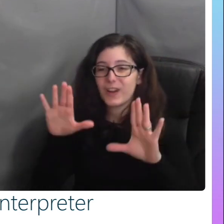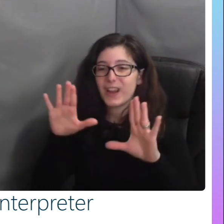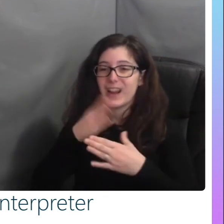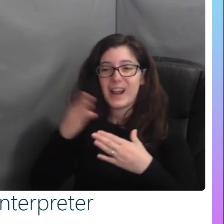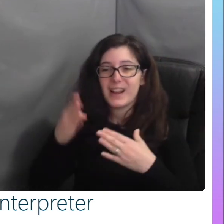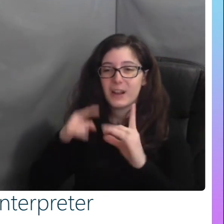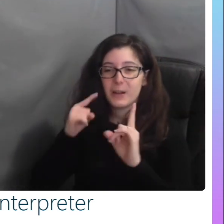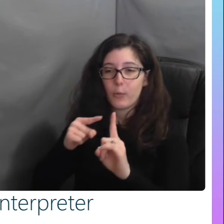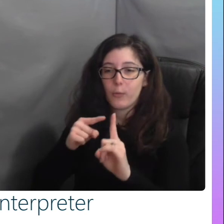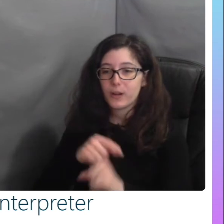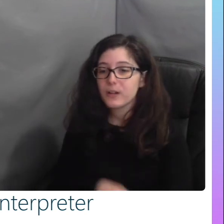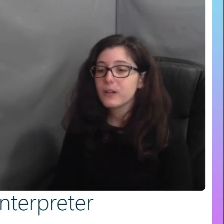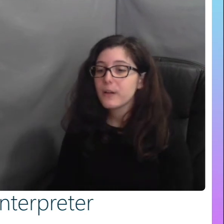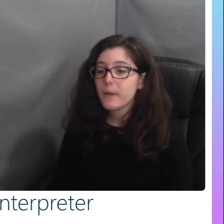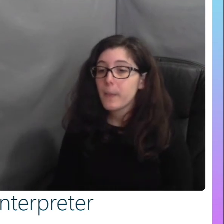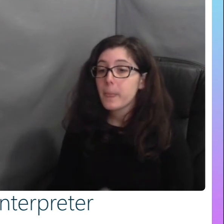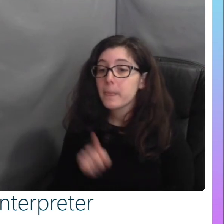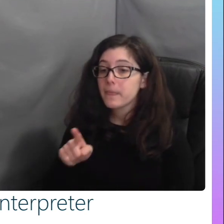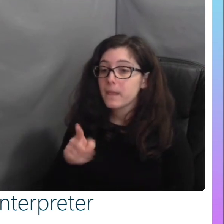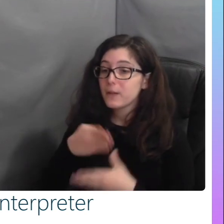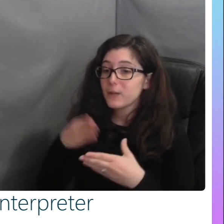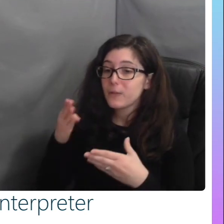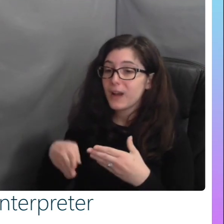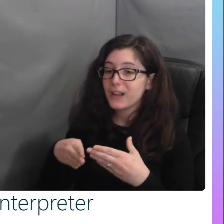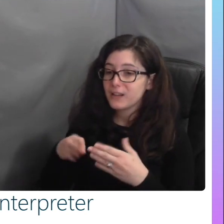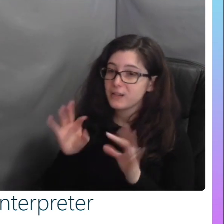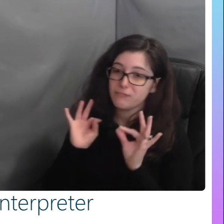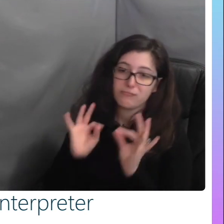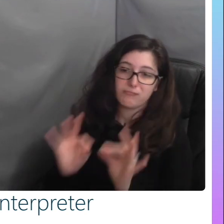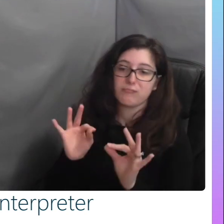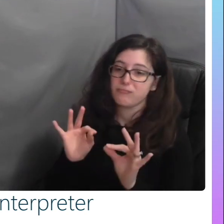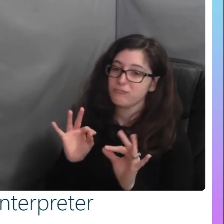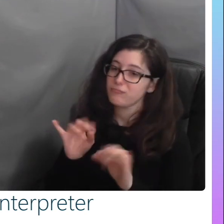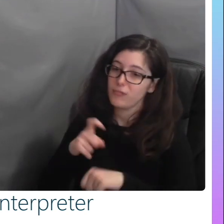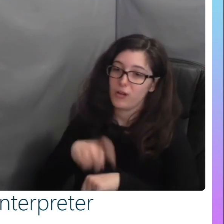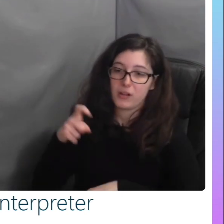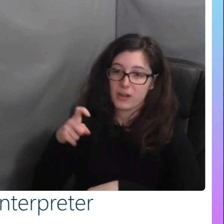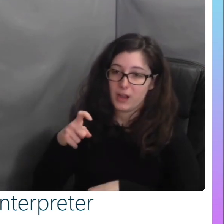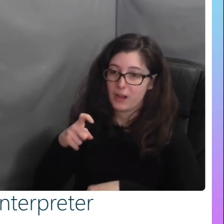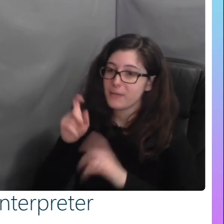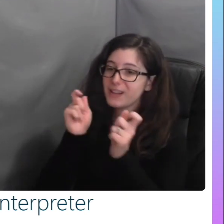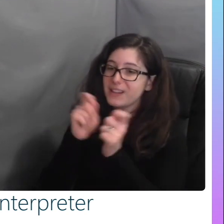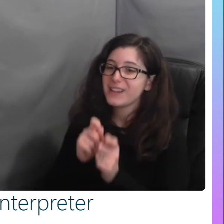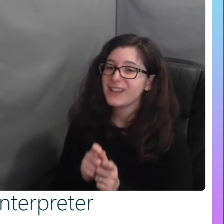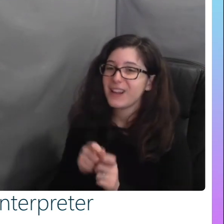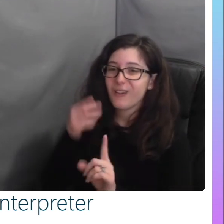And you ended to the minute on time, detail-oriented as most lawyers I know.